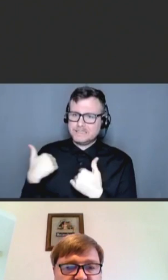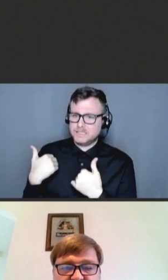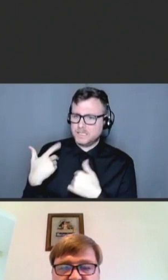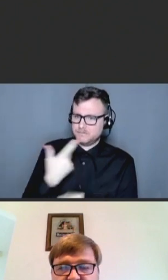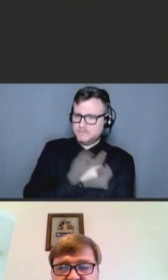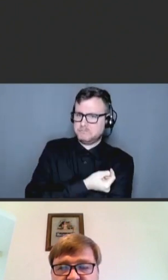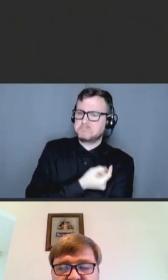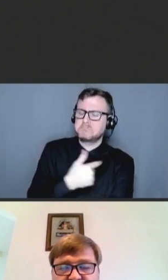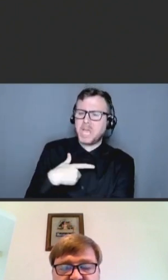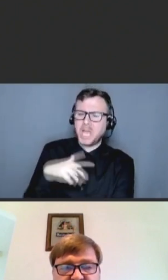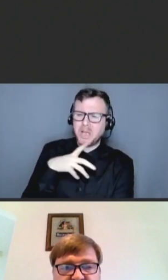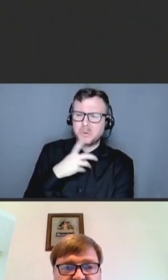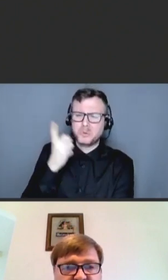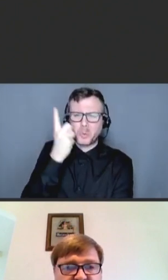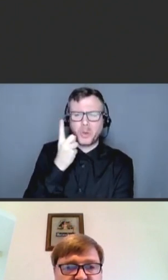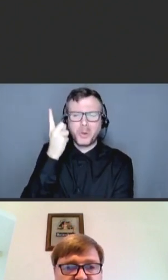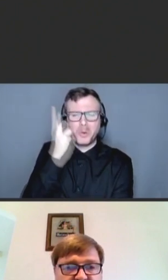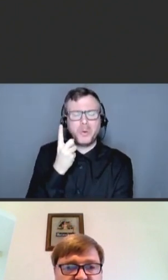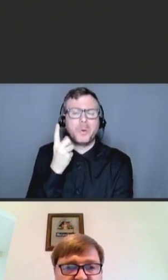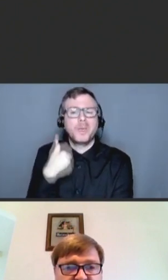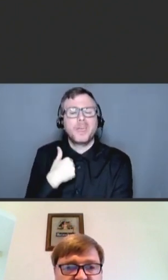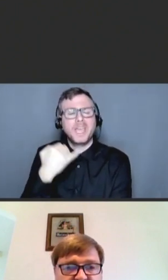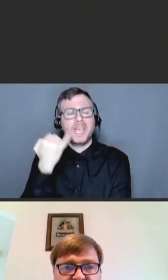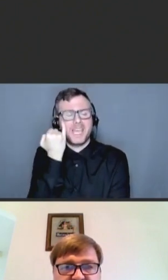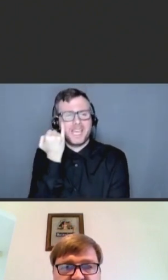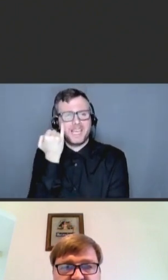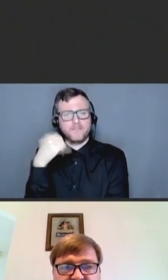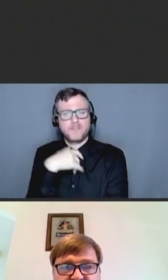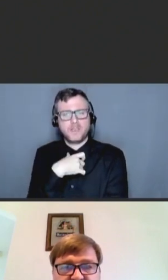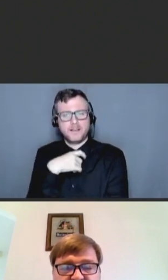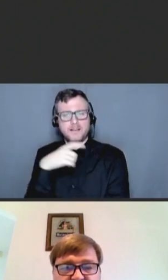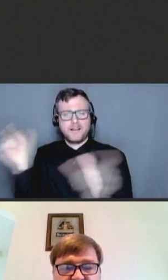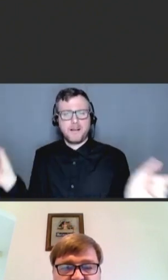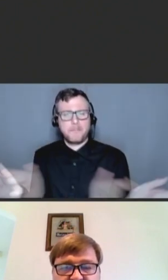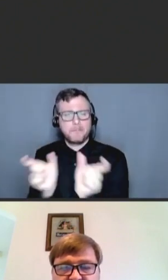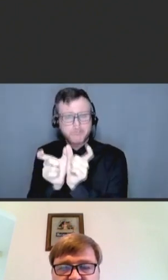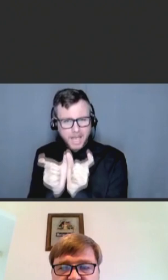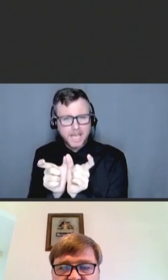I was also wondering if looking at combining vaccines, additional vaccines,